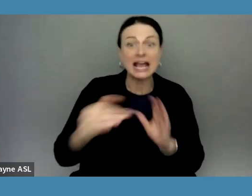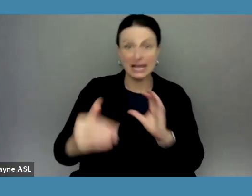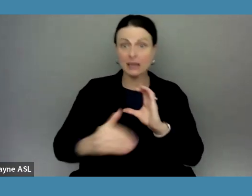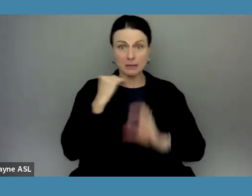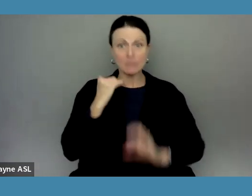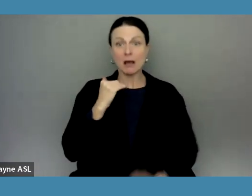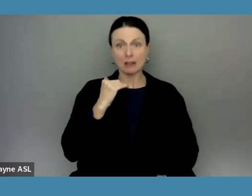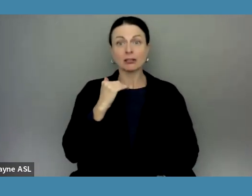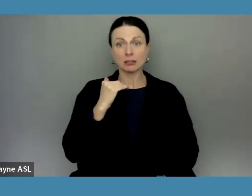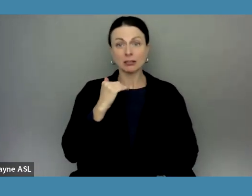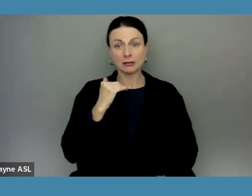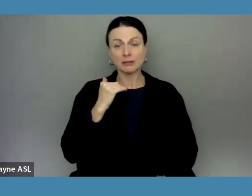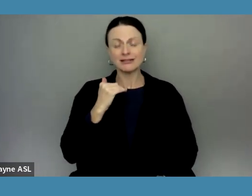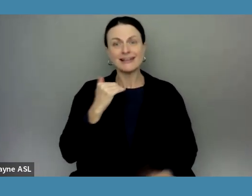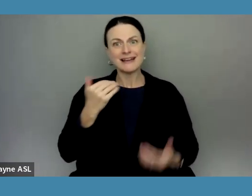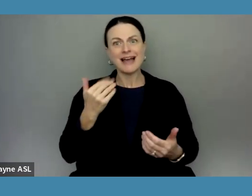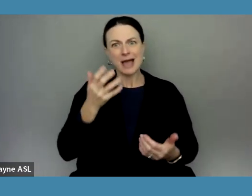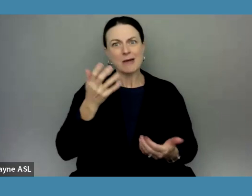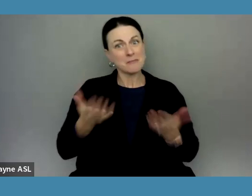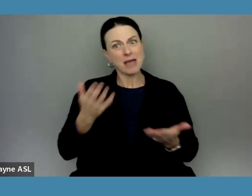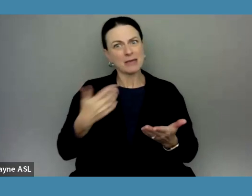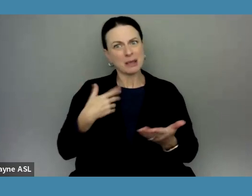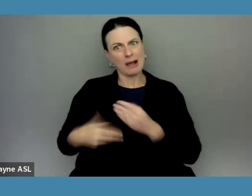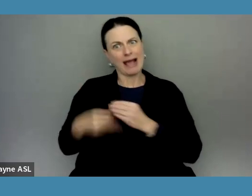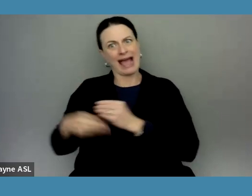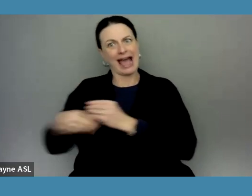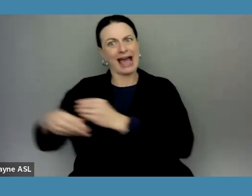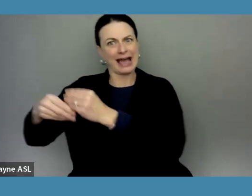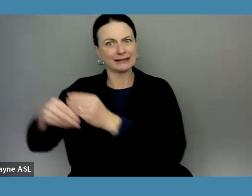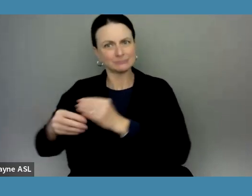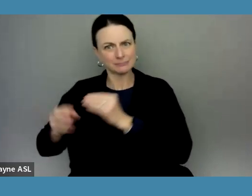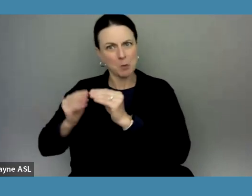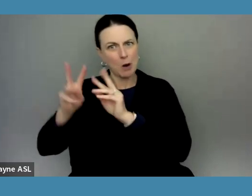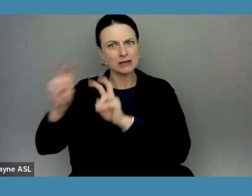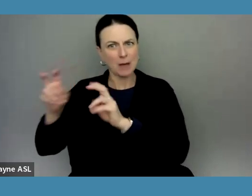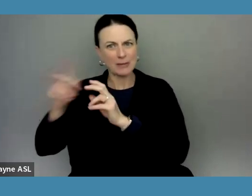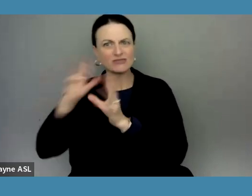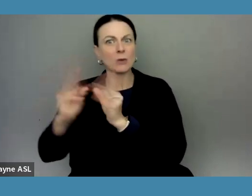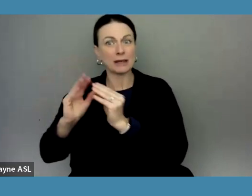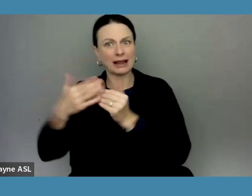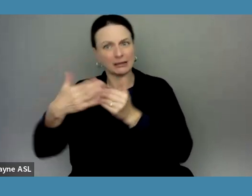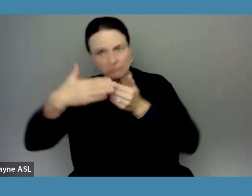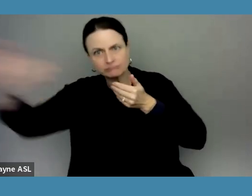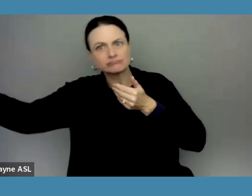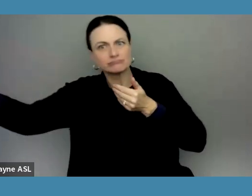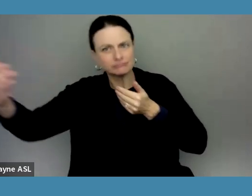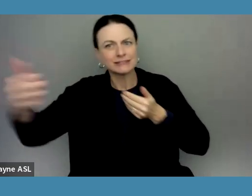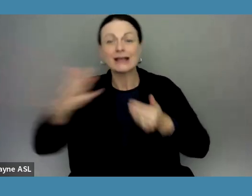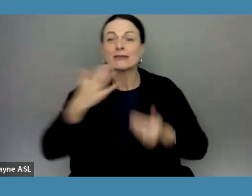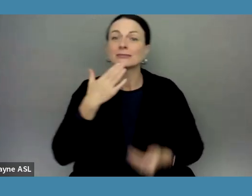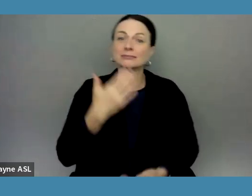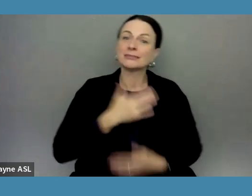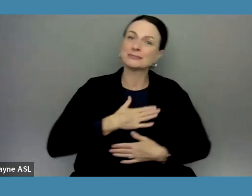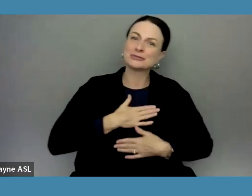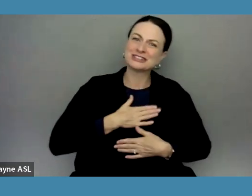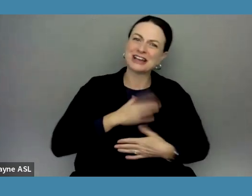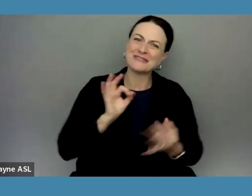They may guide some additional topics that we want to cover and we surely appreciate all the feedback.